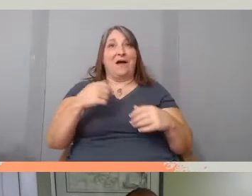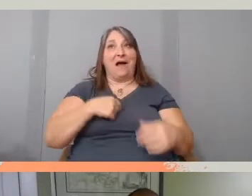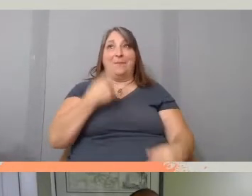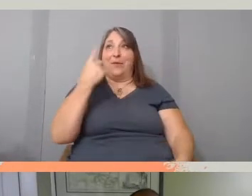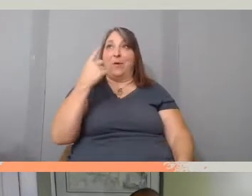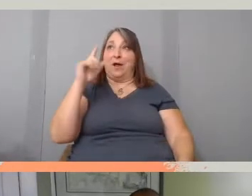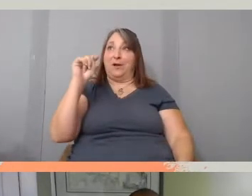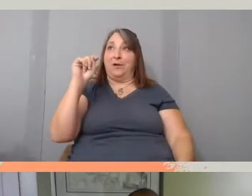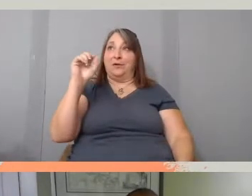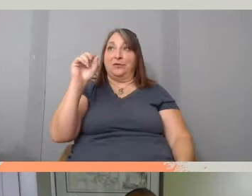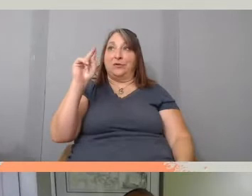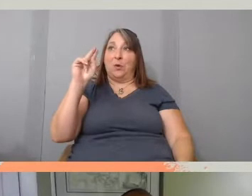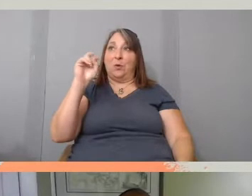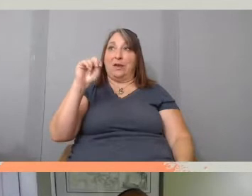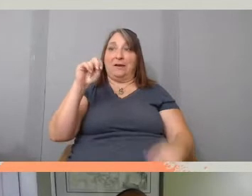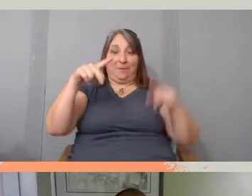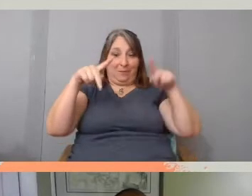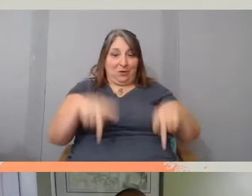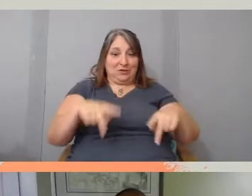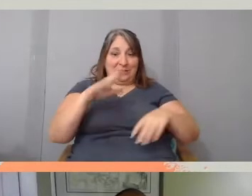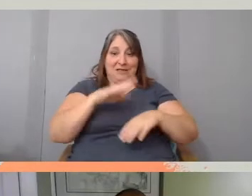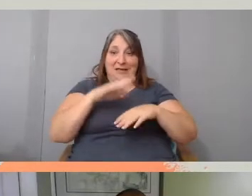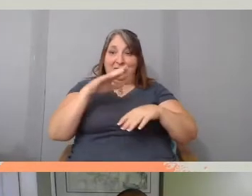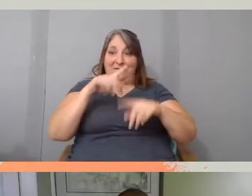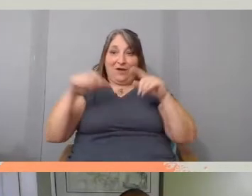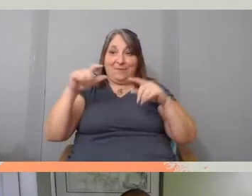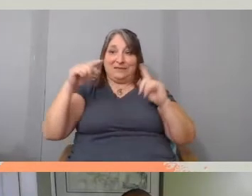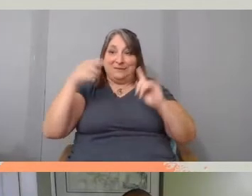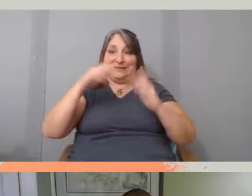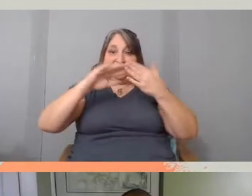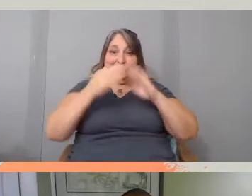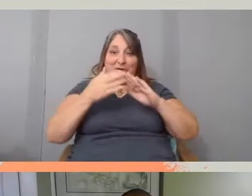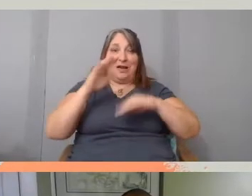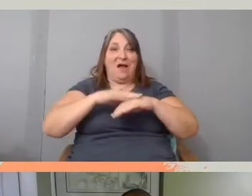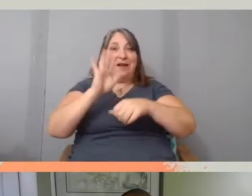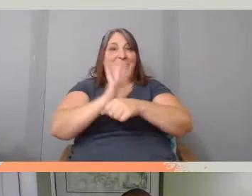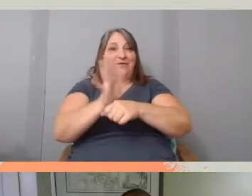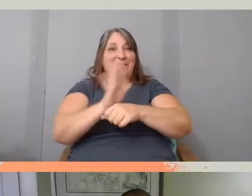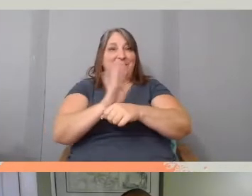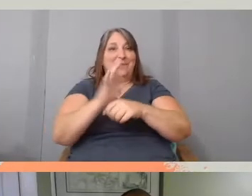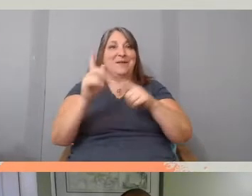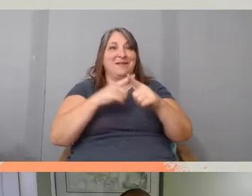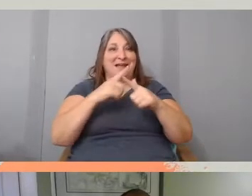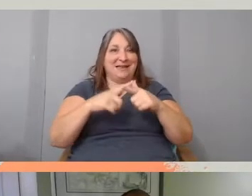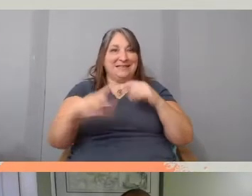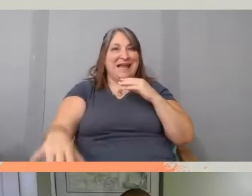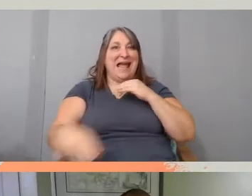of a community on a film, you are taking an extra kind of mental health burden